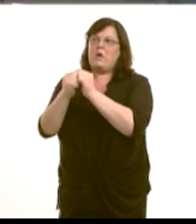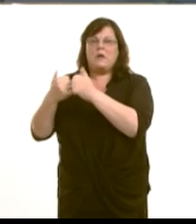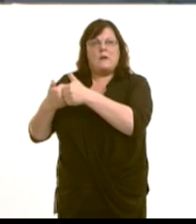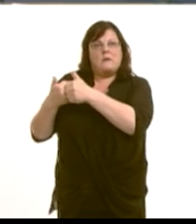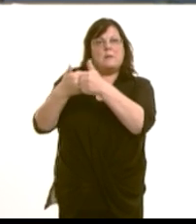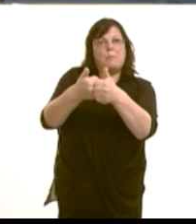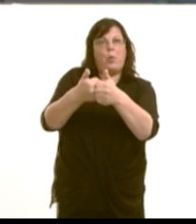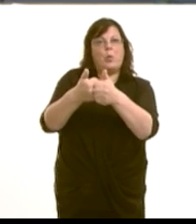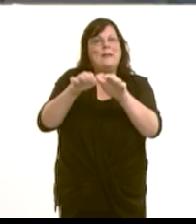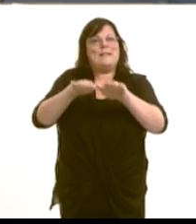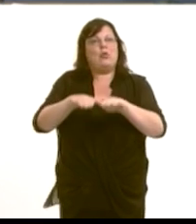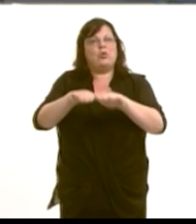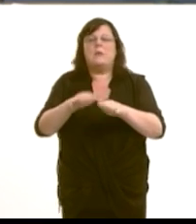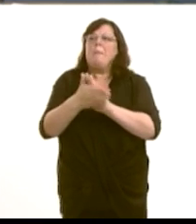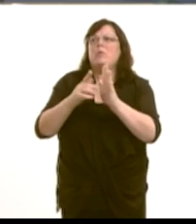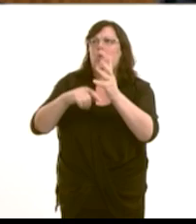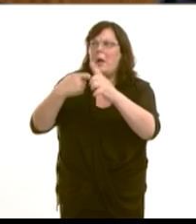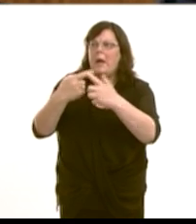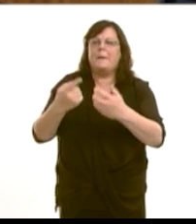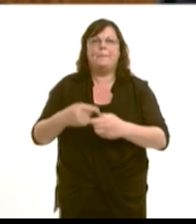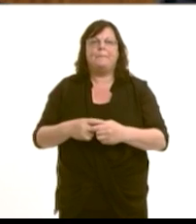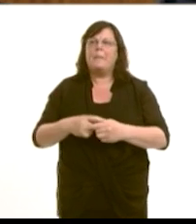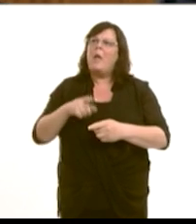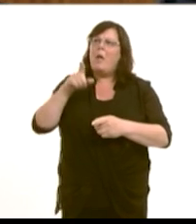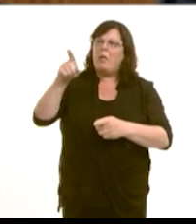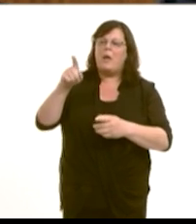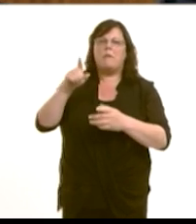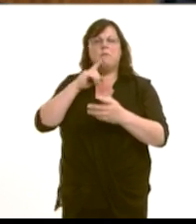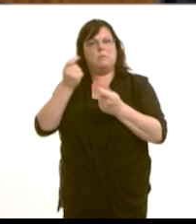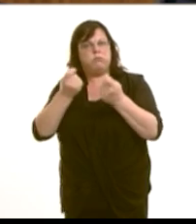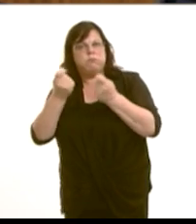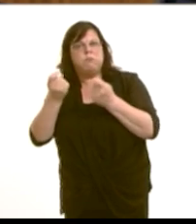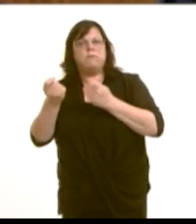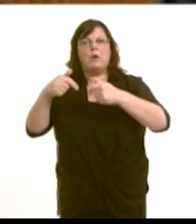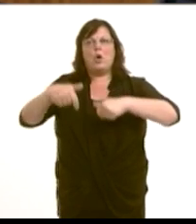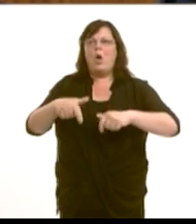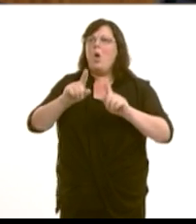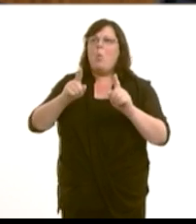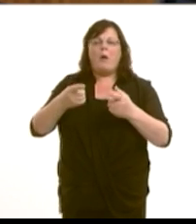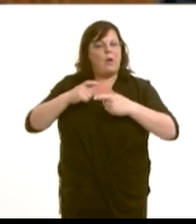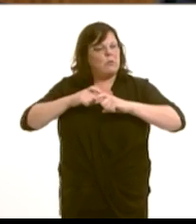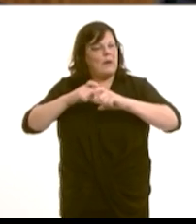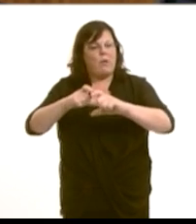Carwyn Jones: he means the UK by tható Carwyn Jones: ëit is elected to govern. Frankly we cannot continue with operation fear, driving people in to the ballot box